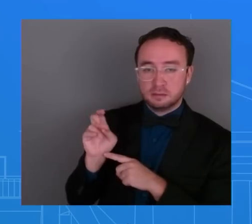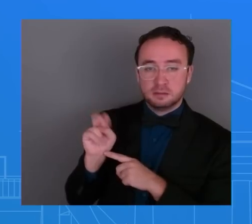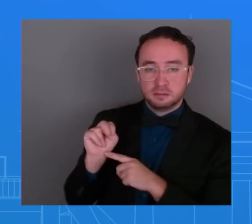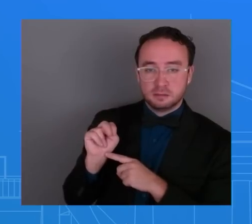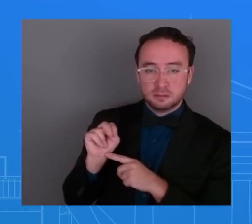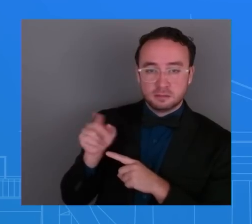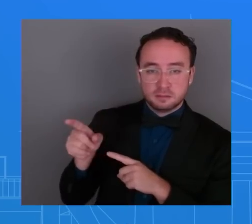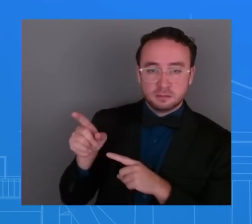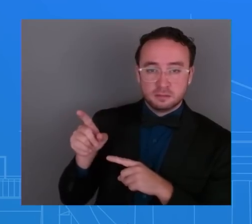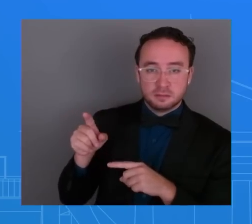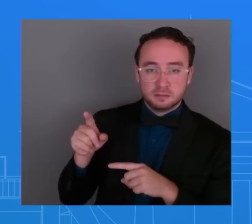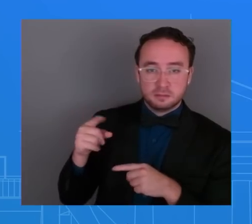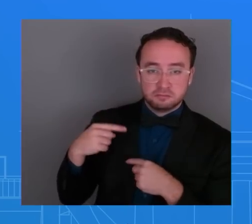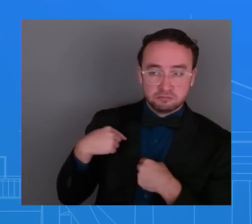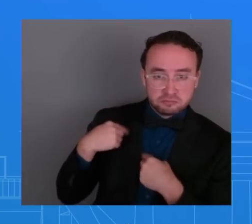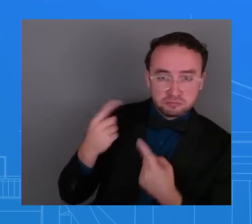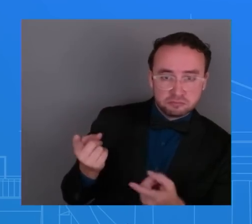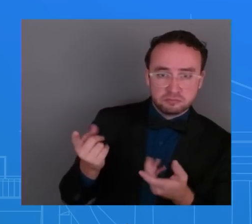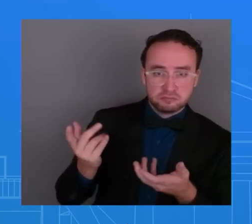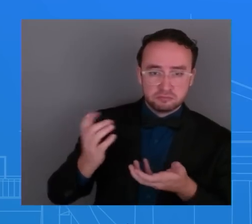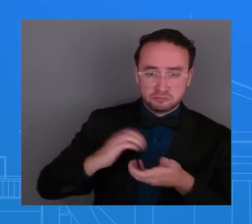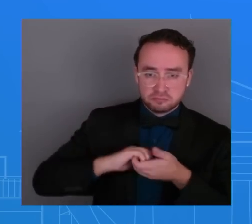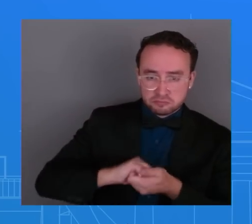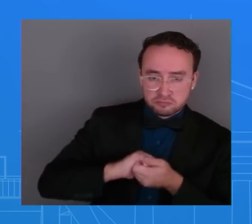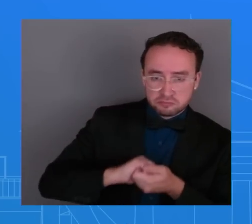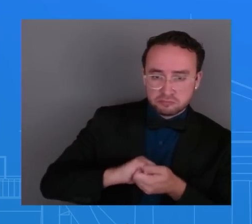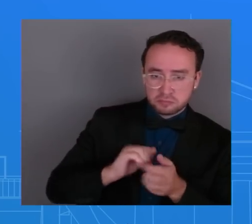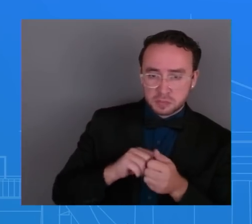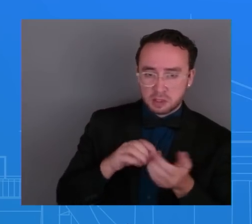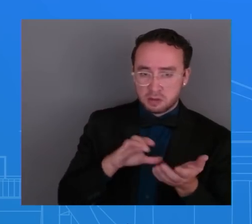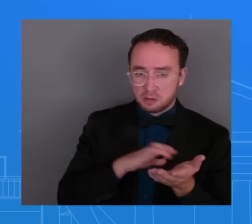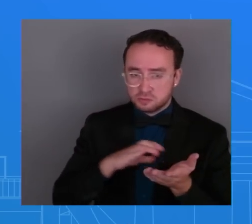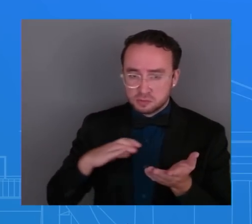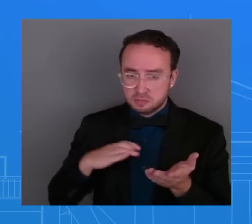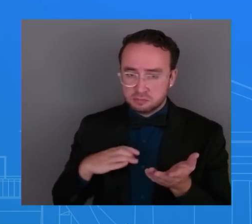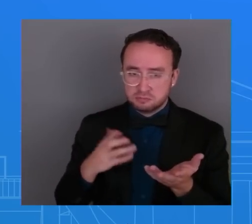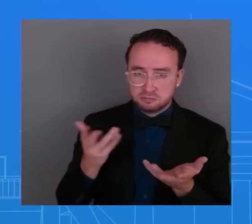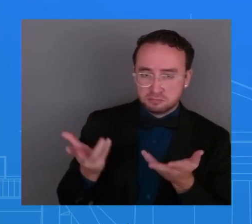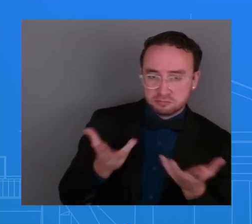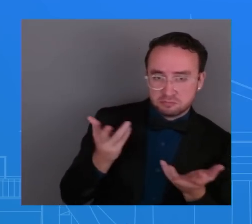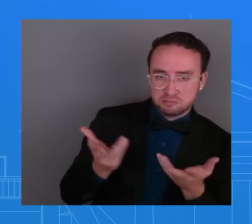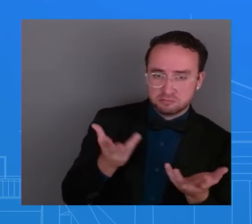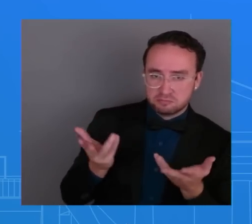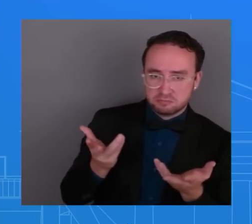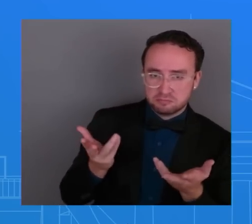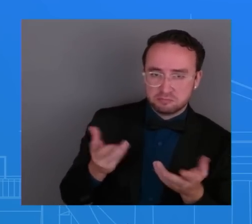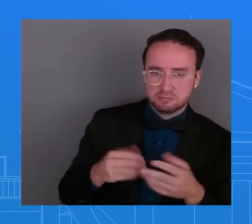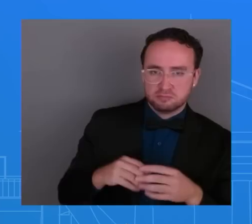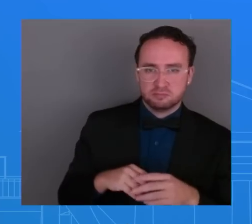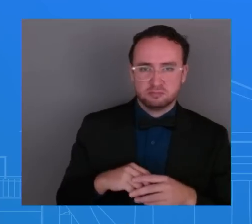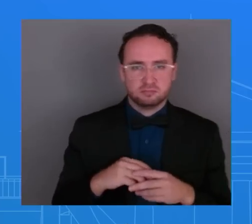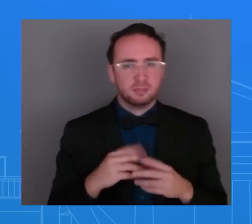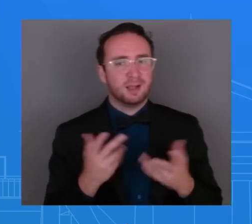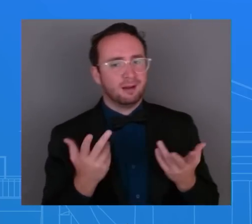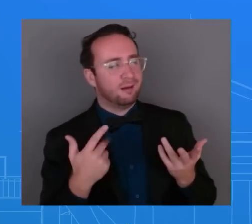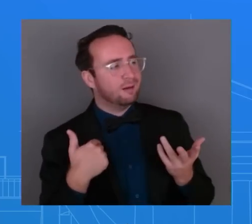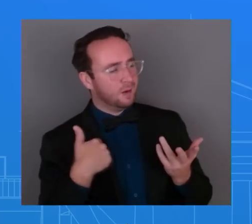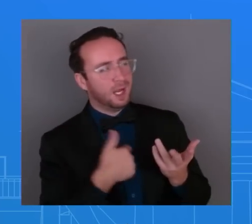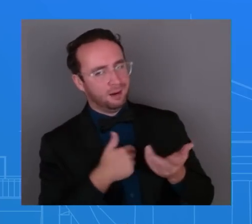Obviously, we try to -- we do keep our -- any conversations private. But what we want to do is certainly see legislation